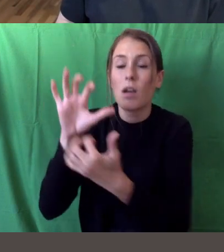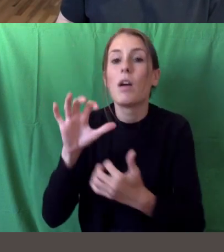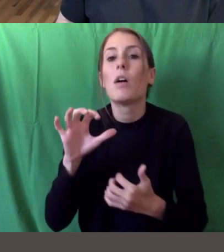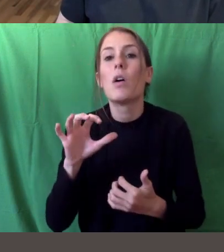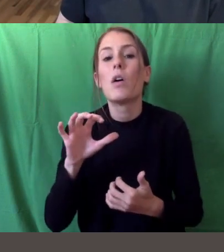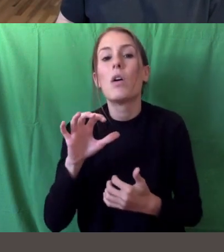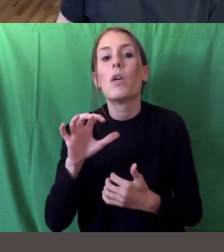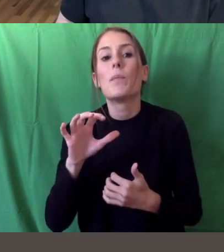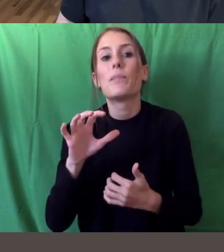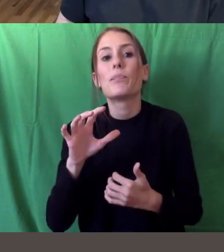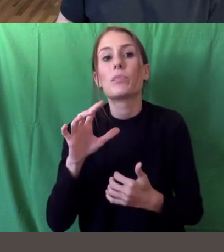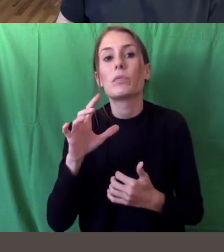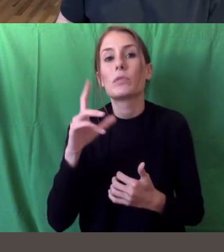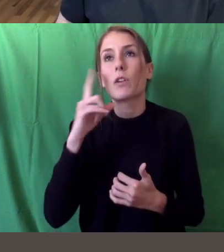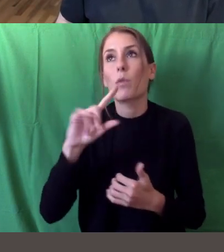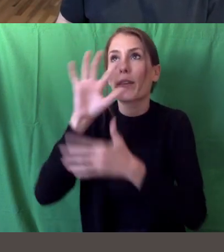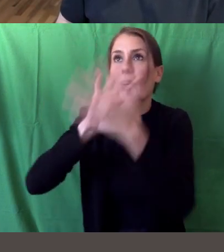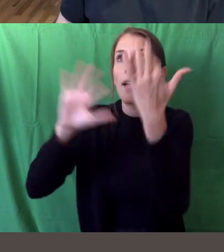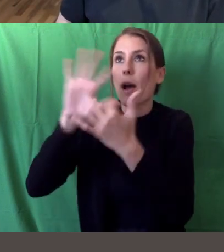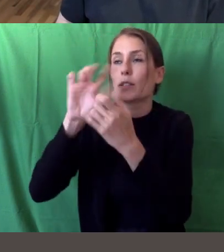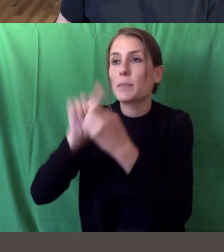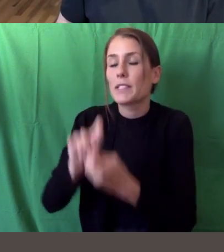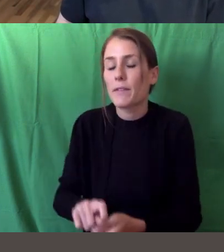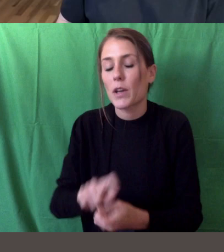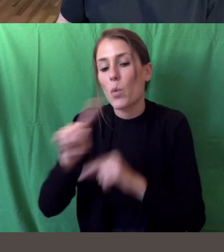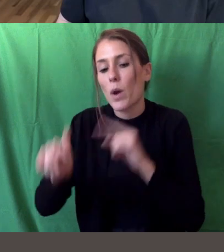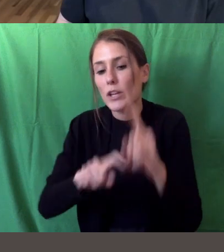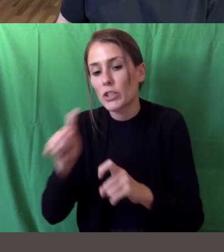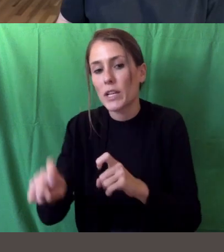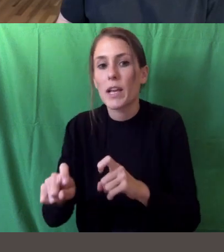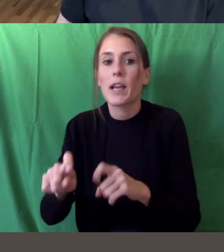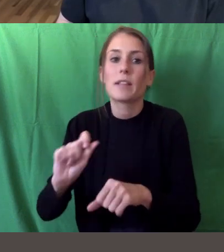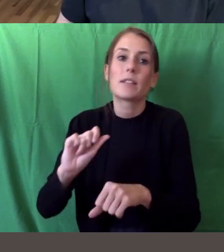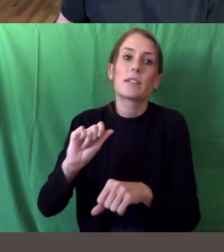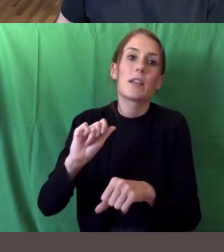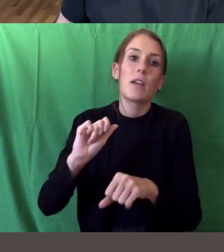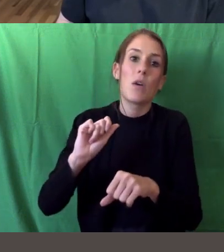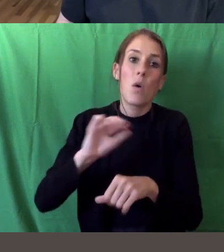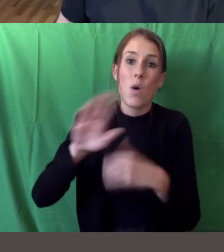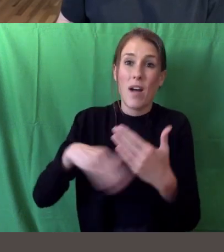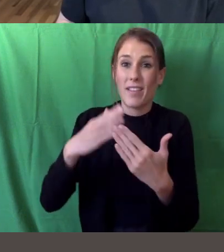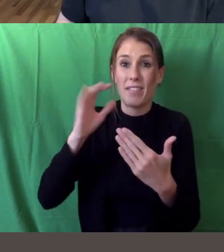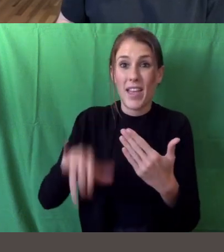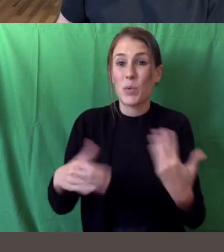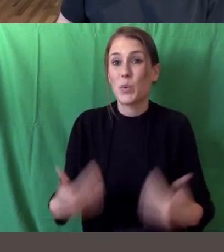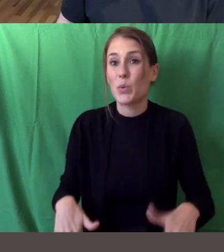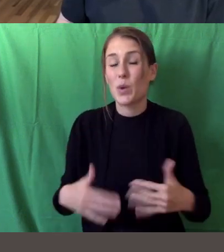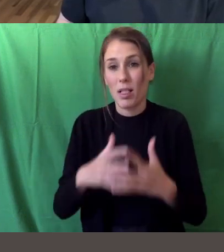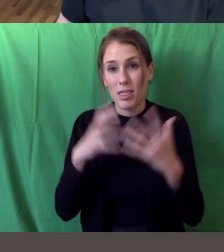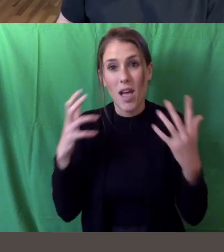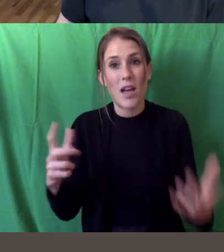All in all, answering all of those cloud-specific questions, provisioning infrastructure and deploying code on Azure, it's a lot to think about and manage,